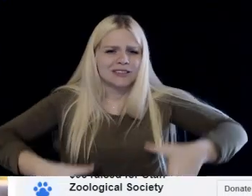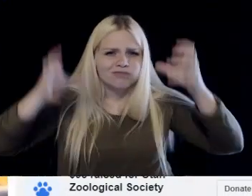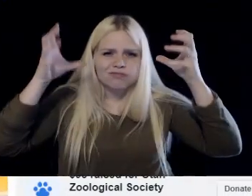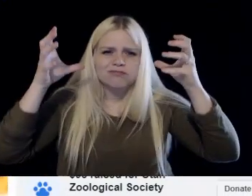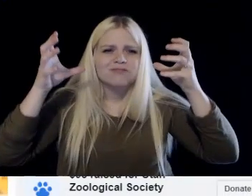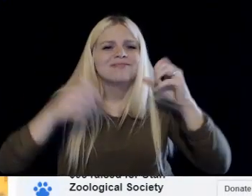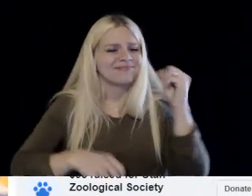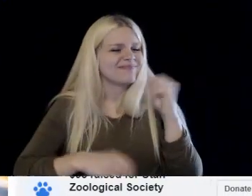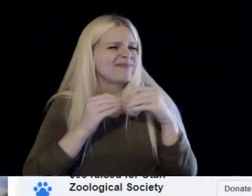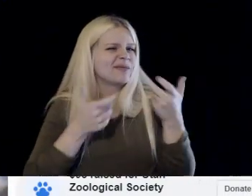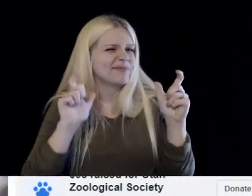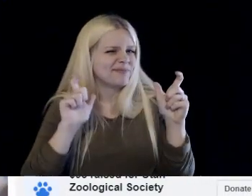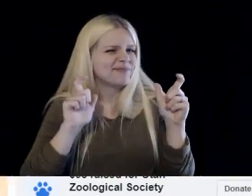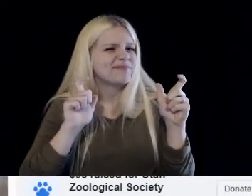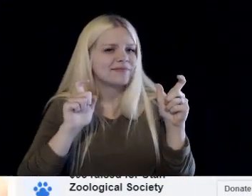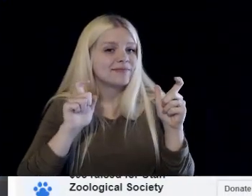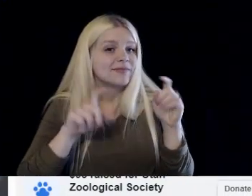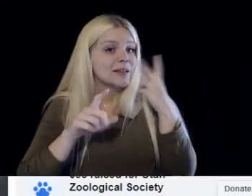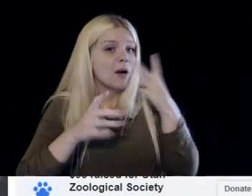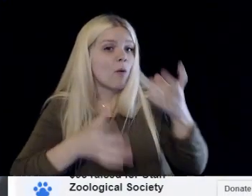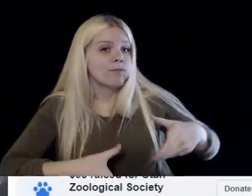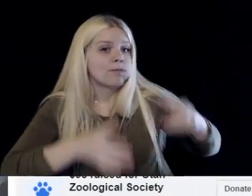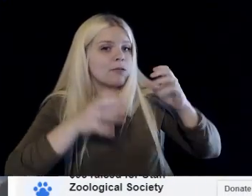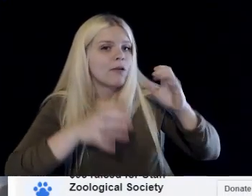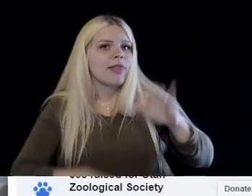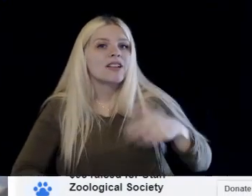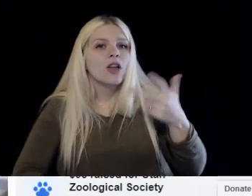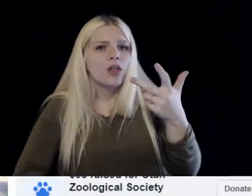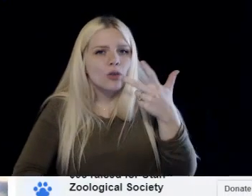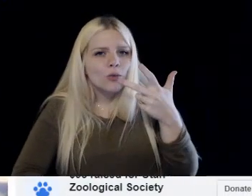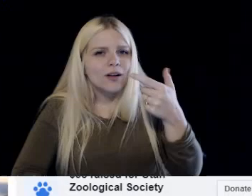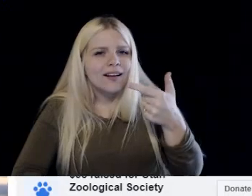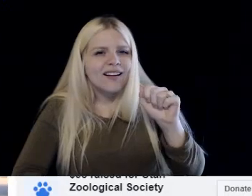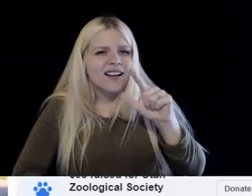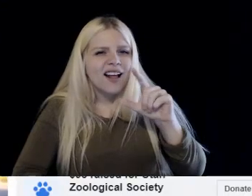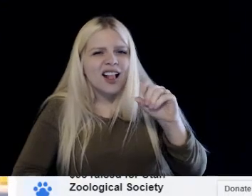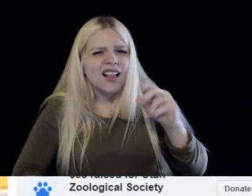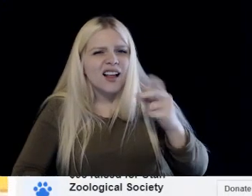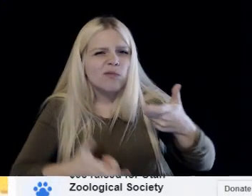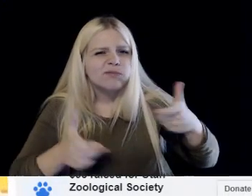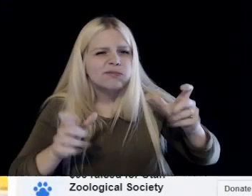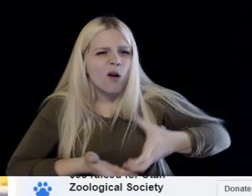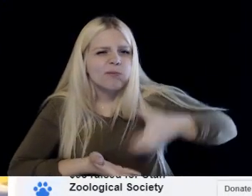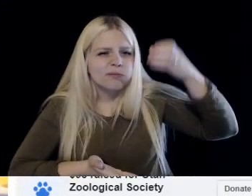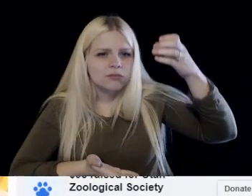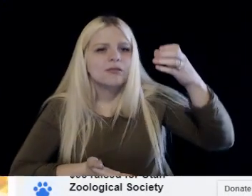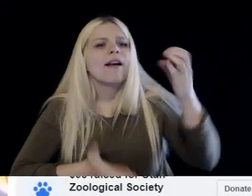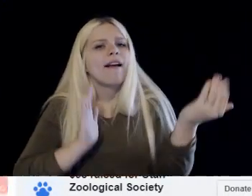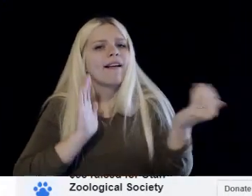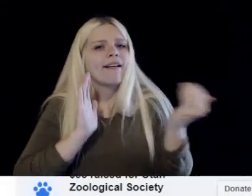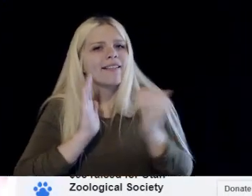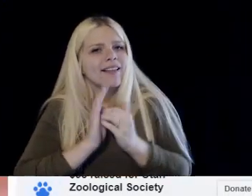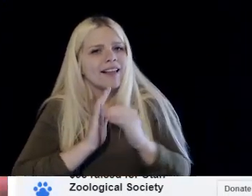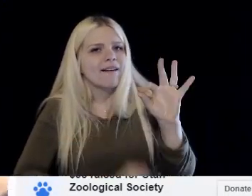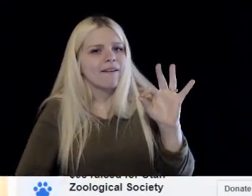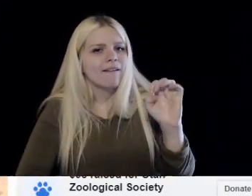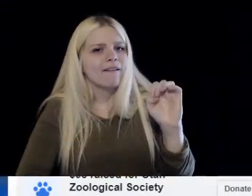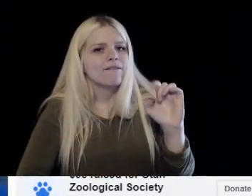we have the buckets- these are like three gallon buckets. So, we have toys frozen in them. Again, this is felt attached to a giant hex-ball.